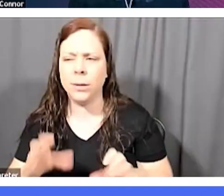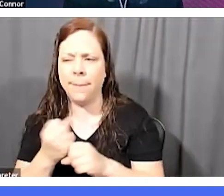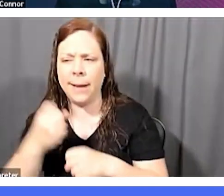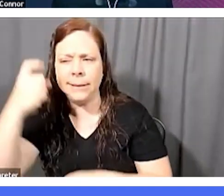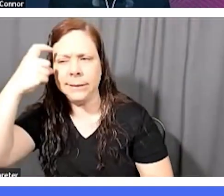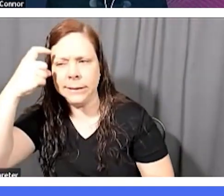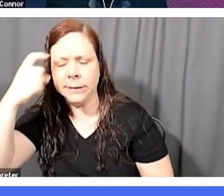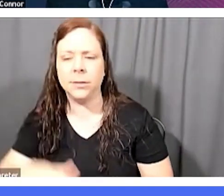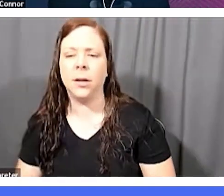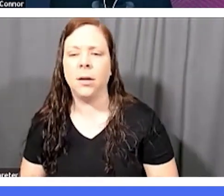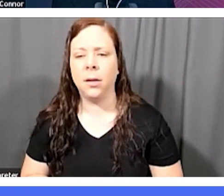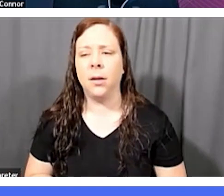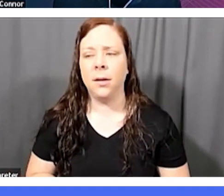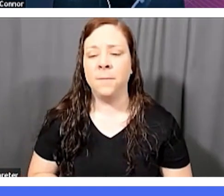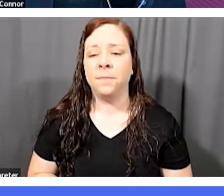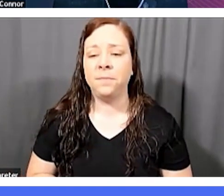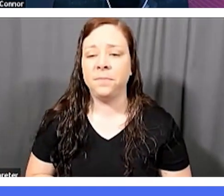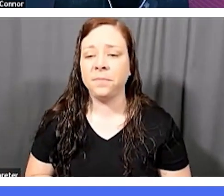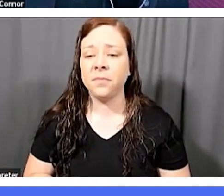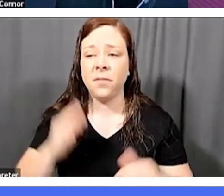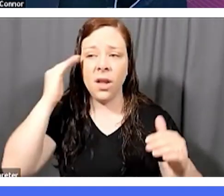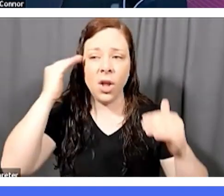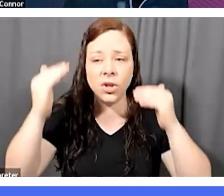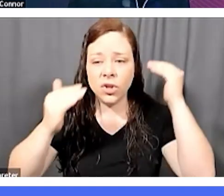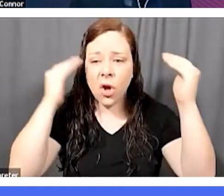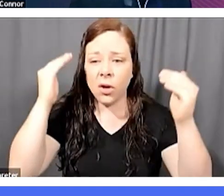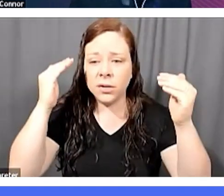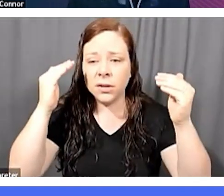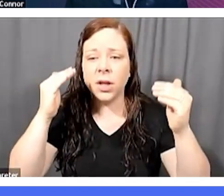And then as adults though, we are going to be drawing upon our life experiences.